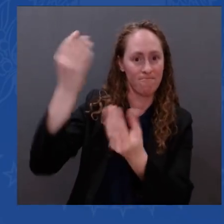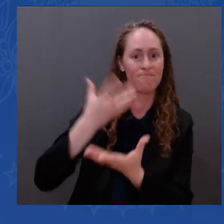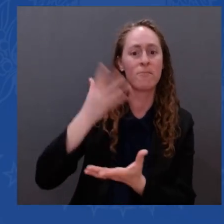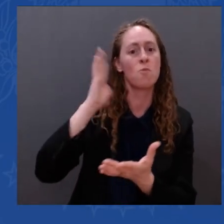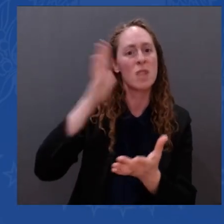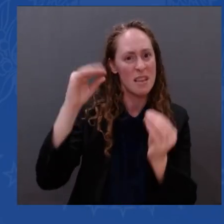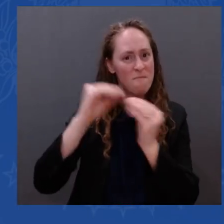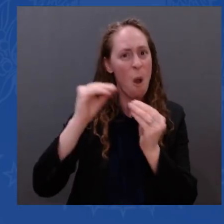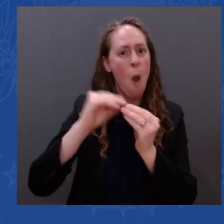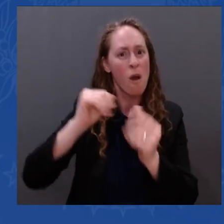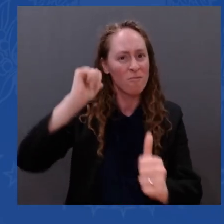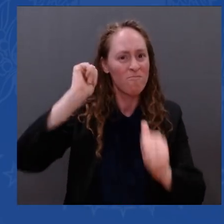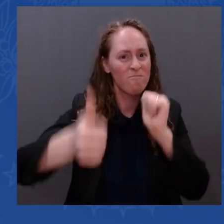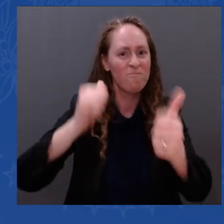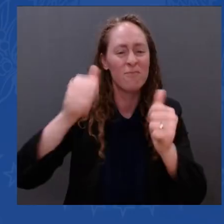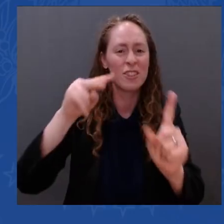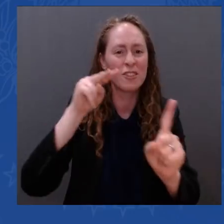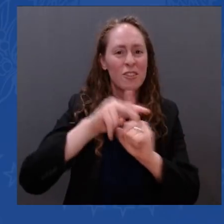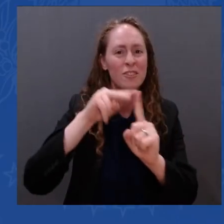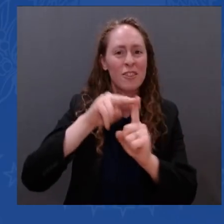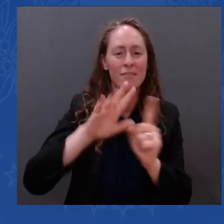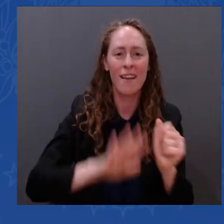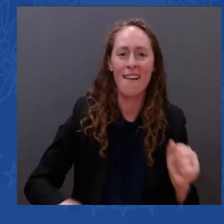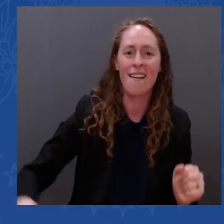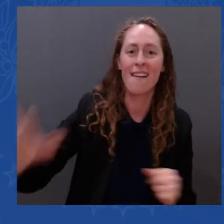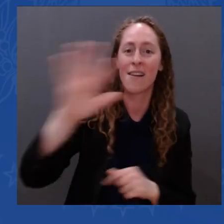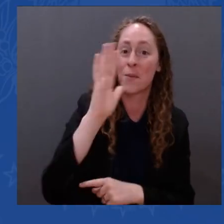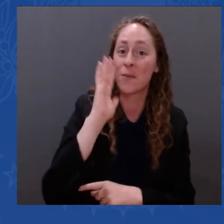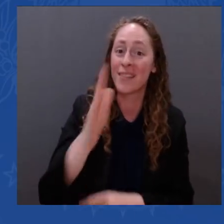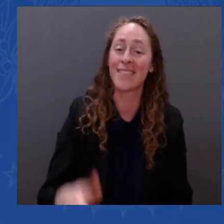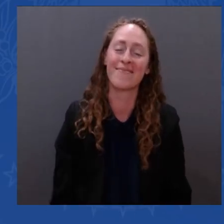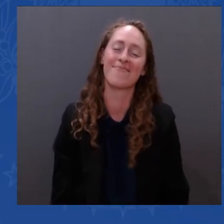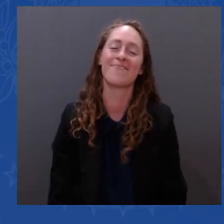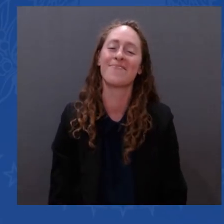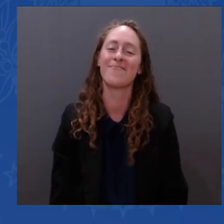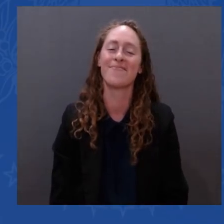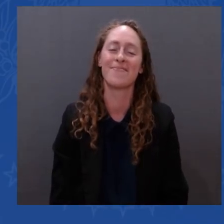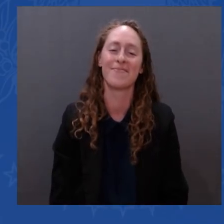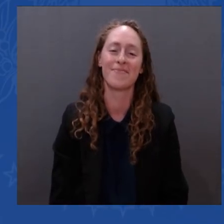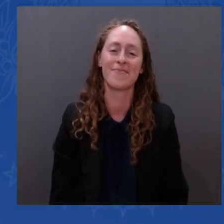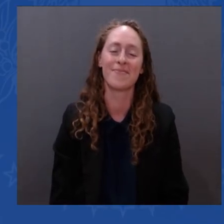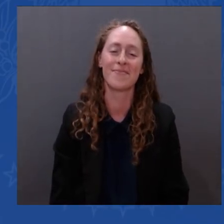when you invest in a charging station along a highway, it's a little bit like years and years ago,